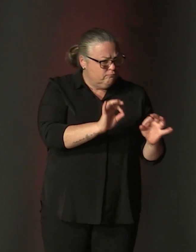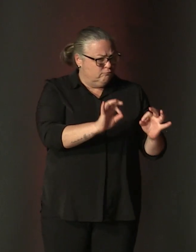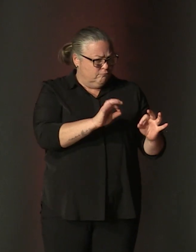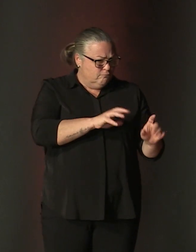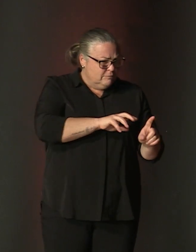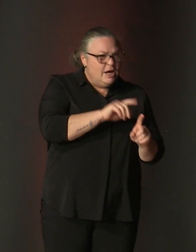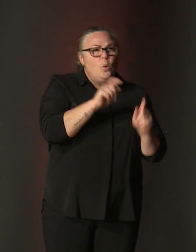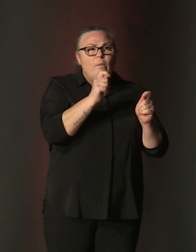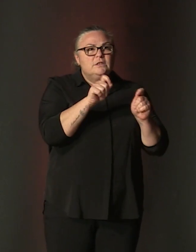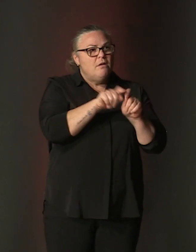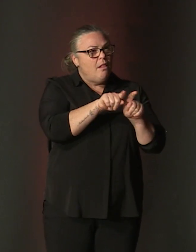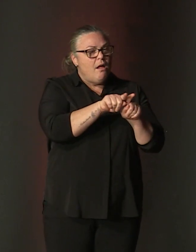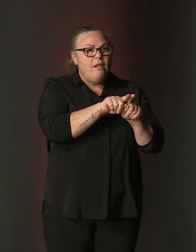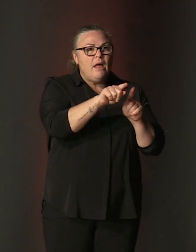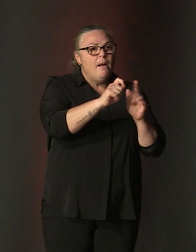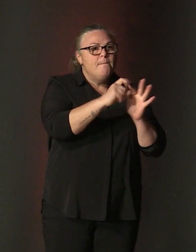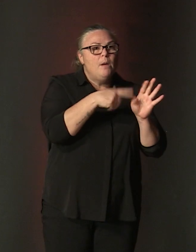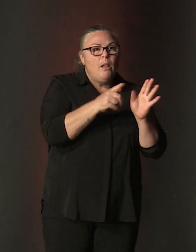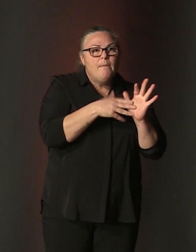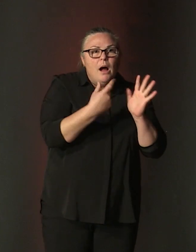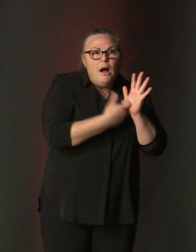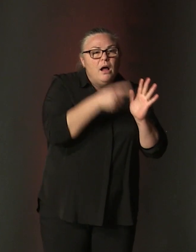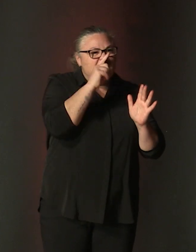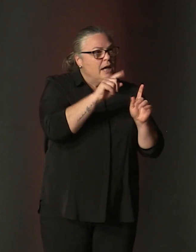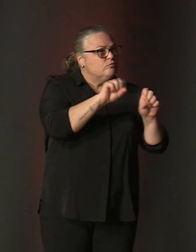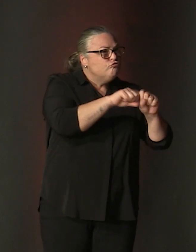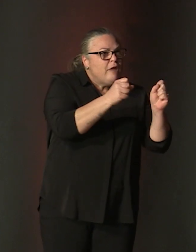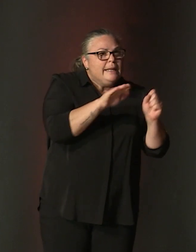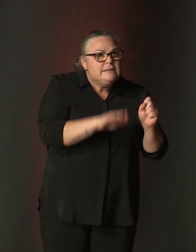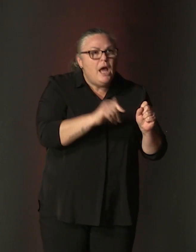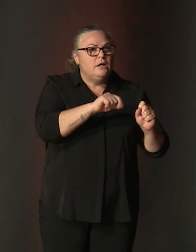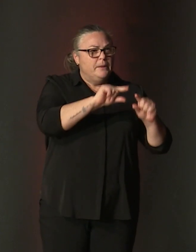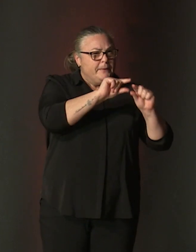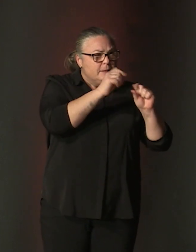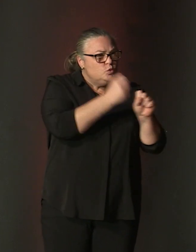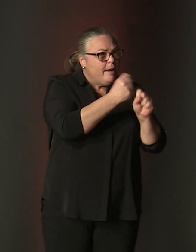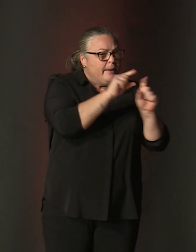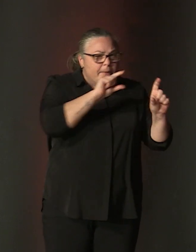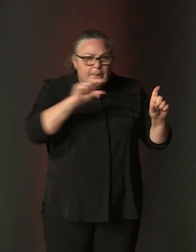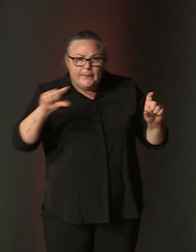using the enzymes they produce. The bacteria can live off those breakdown products